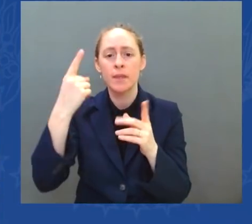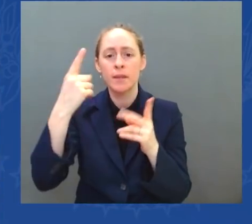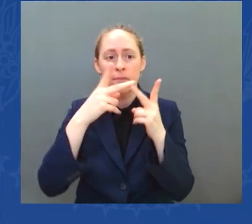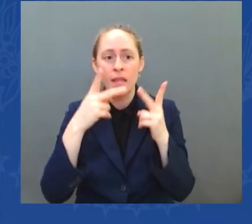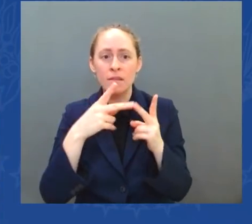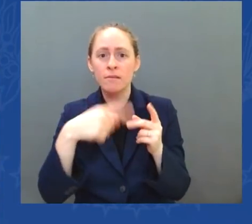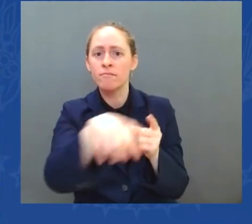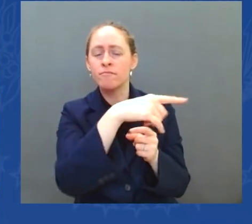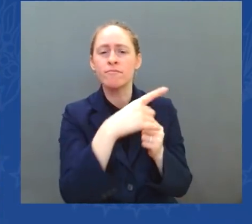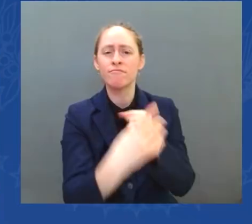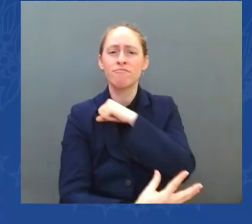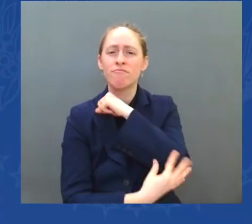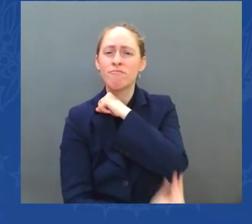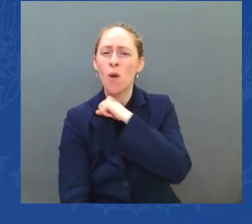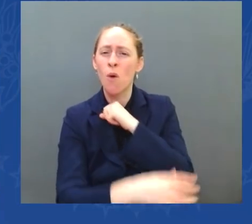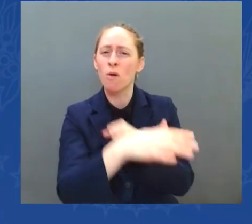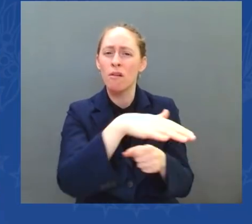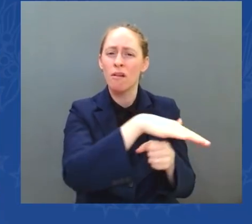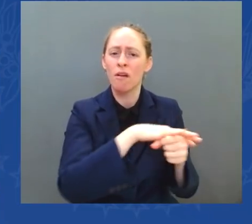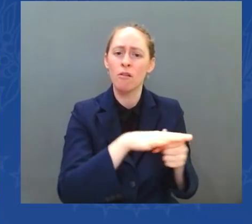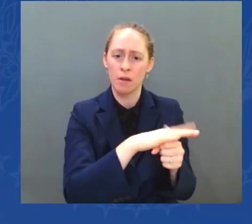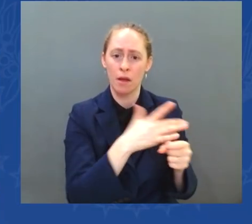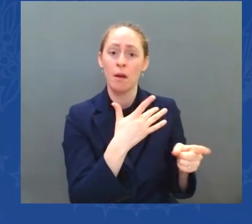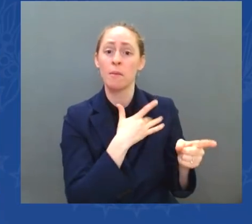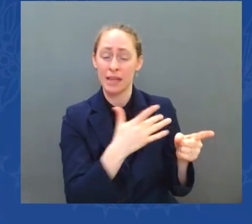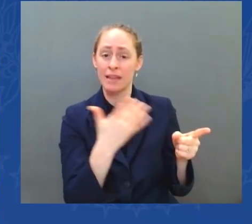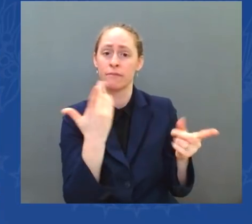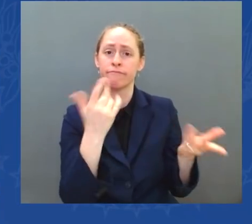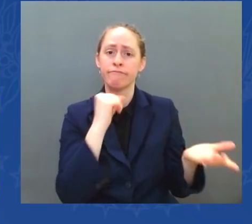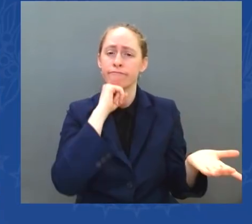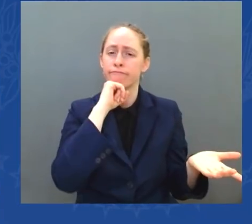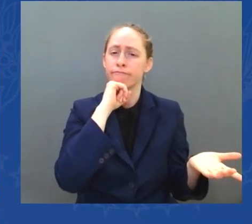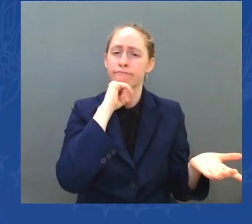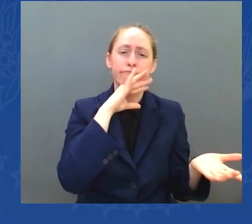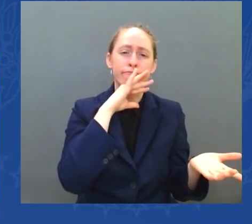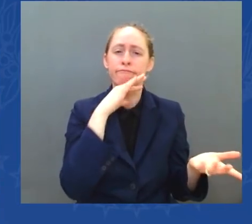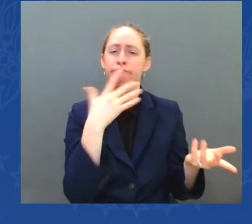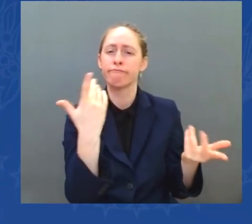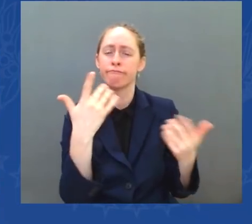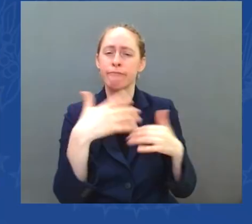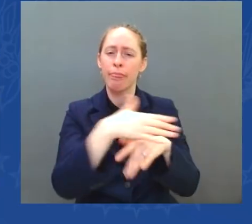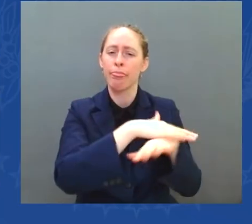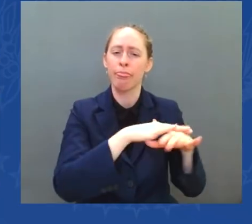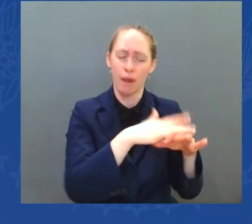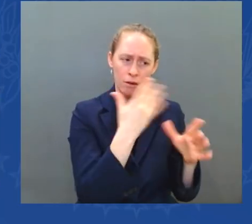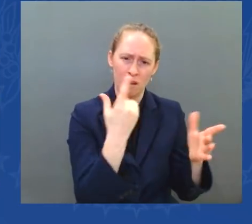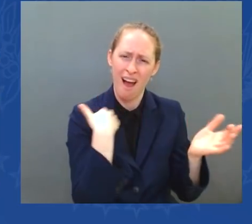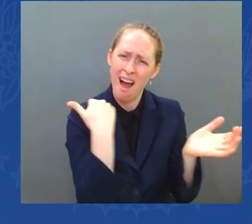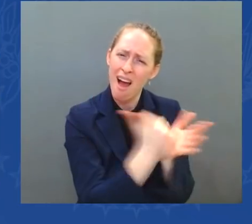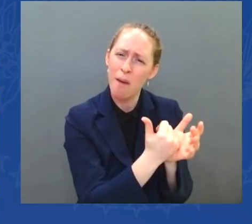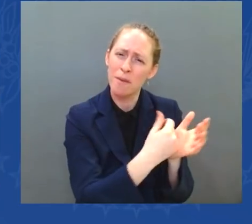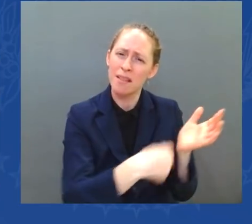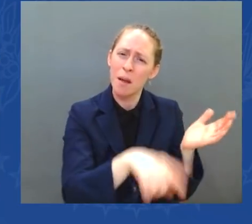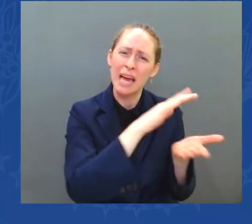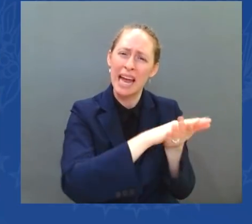In Delaware, a big chemical industry. Well, guess what? The corridor that we run down going down the state,